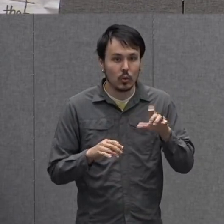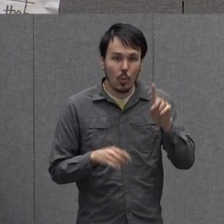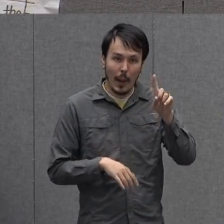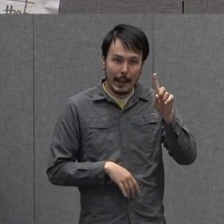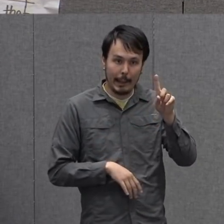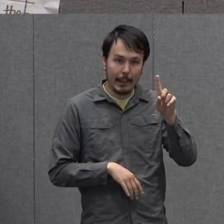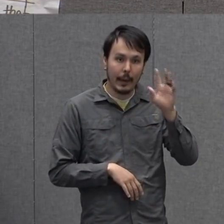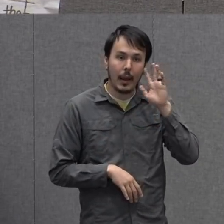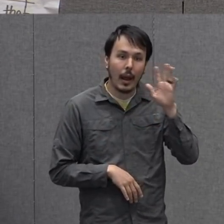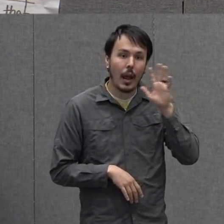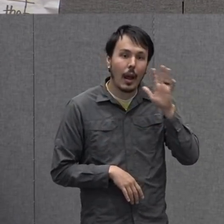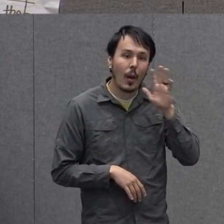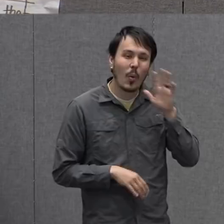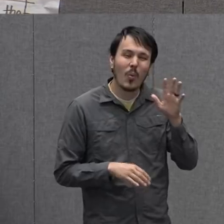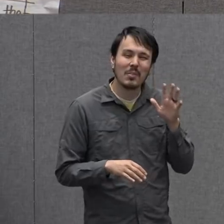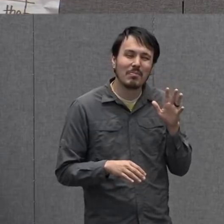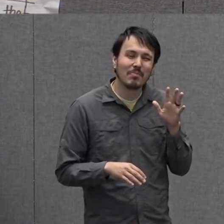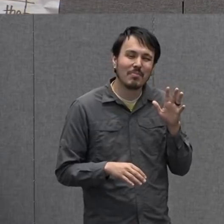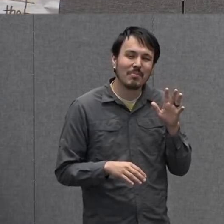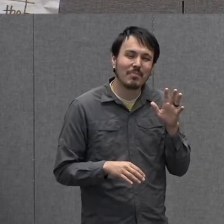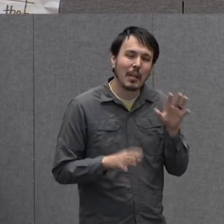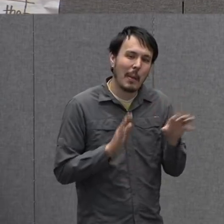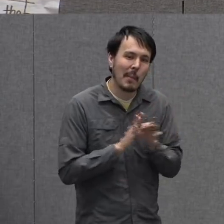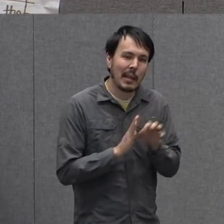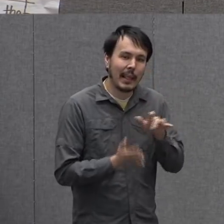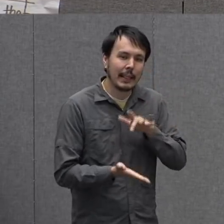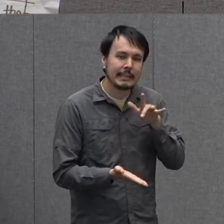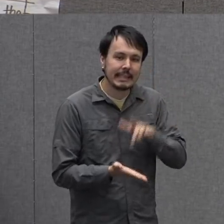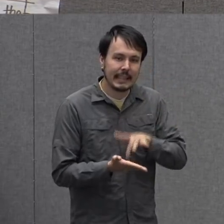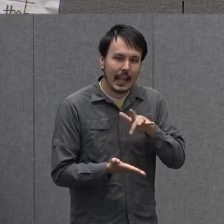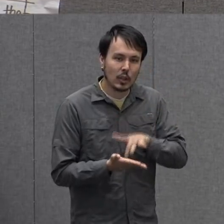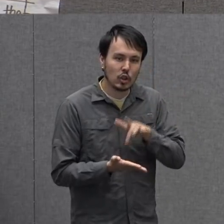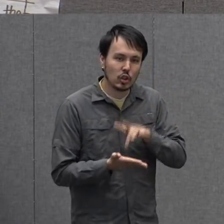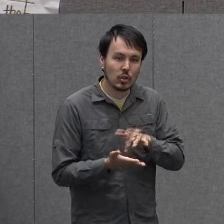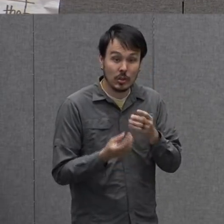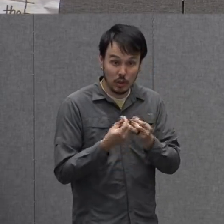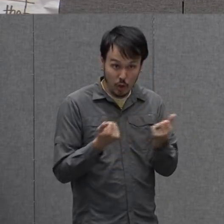I would wanna probably pick, again, that center one, and I would wanna solve that equation.